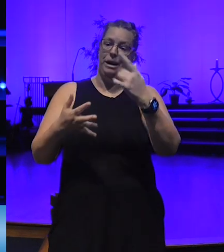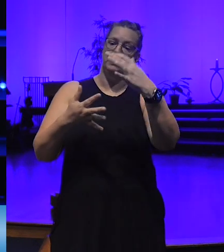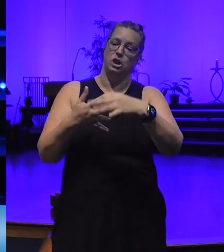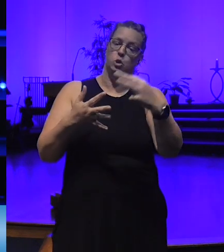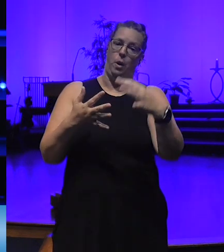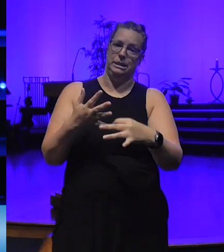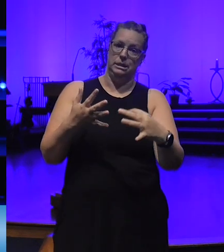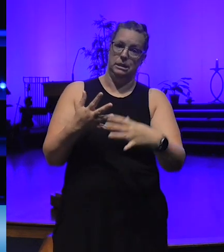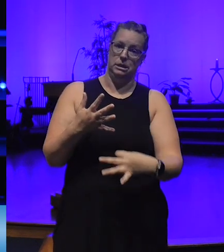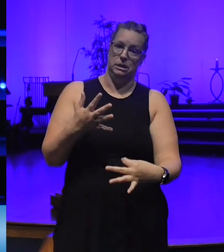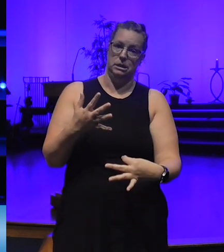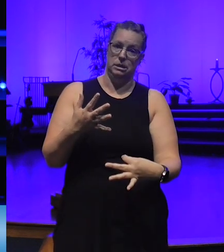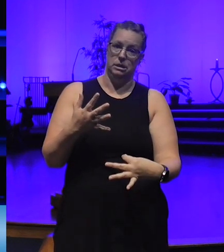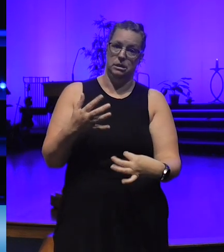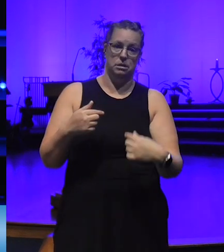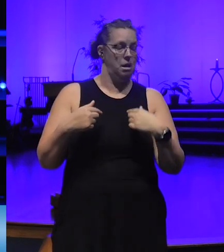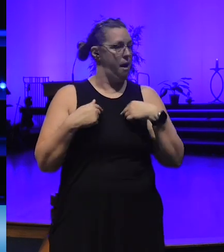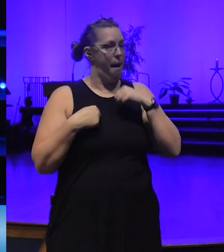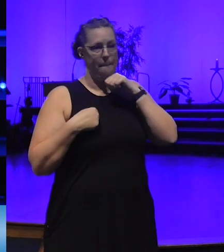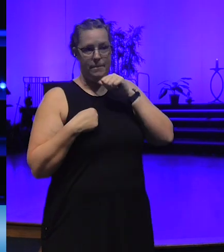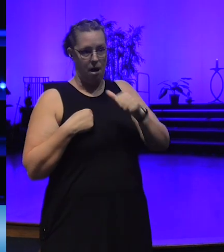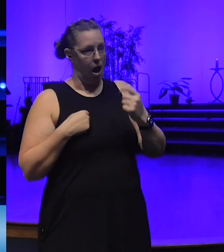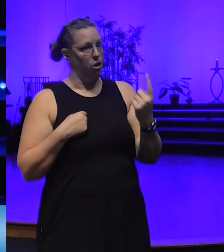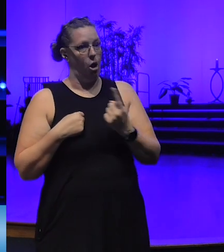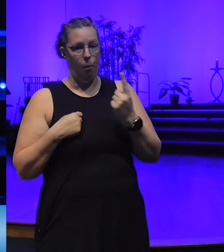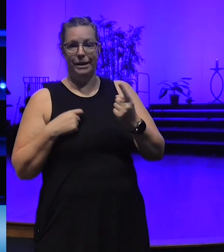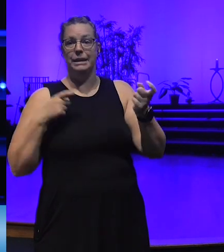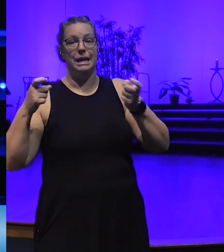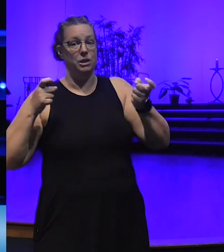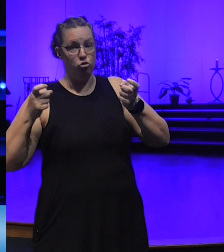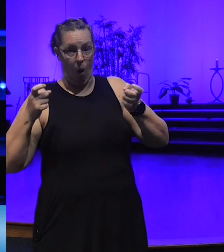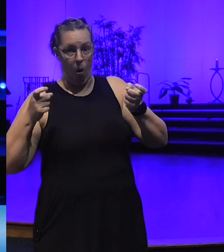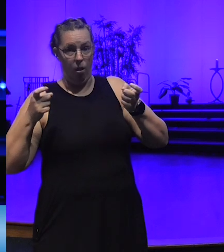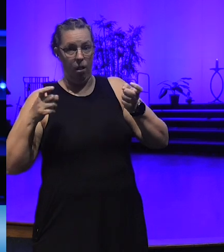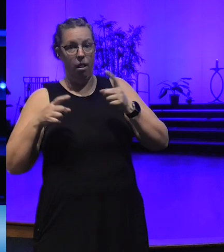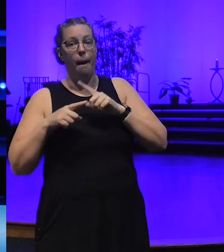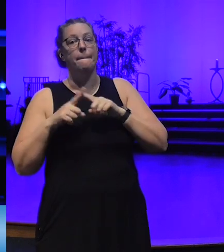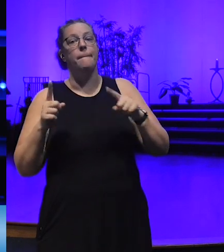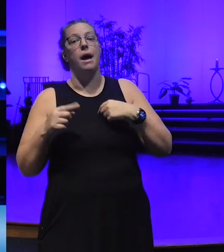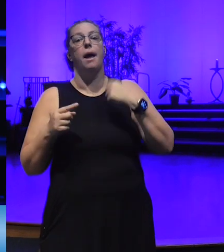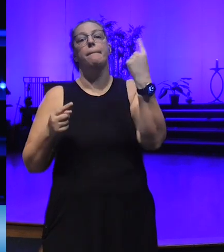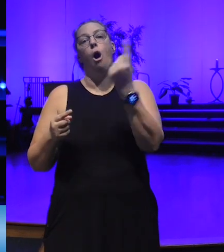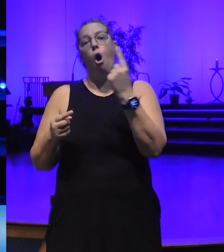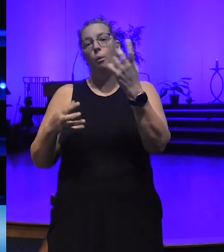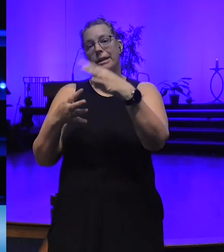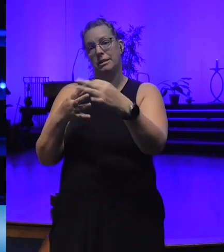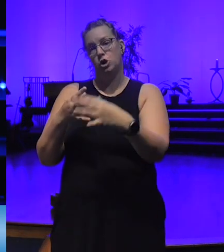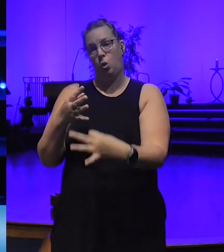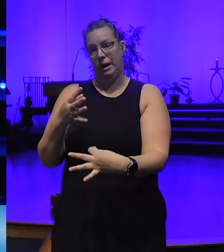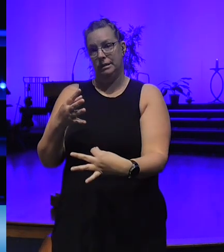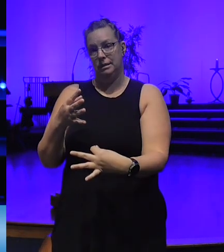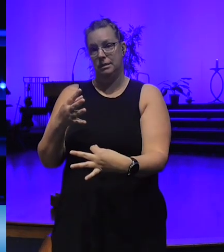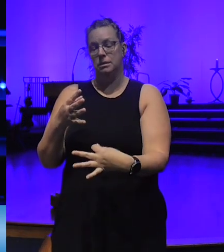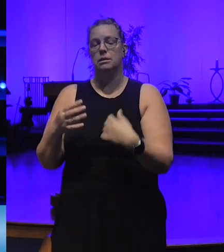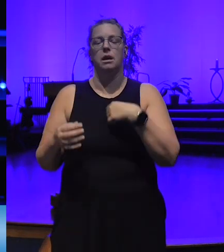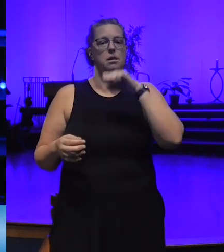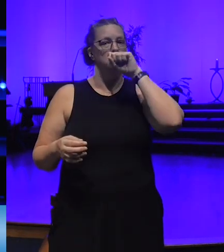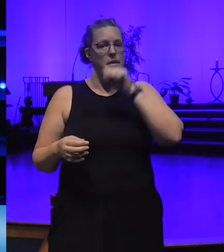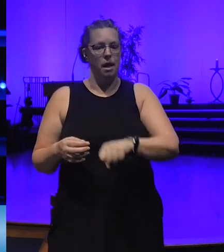I am not always in control but I am always at choice I love what khil gabron once said he said